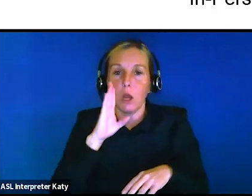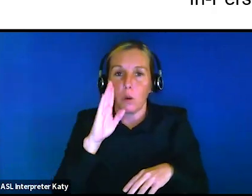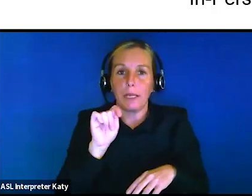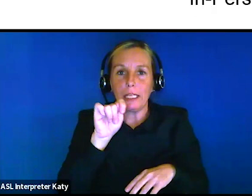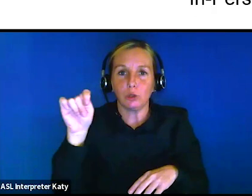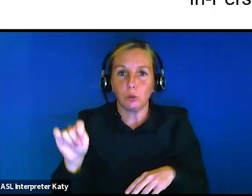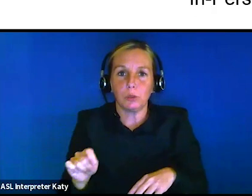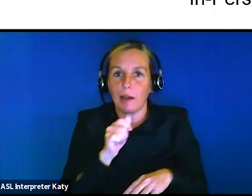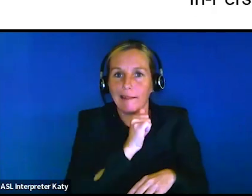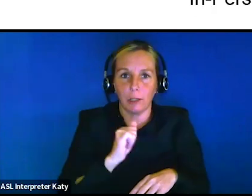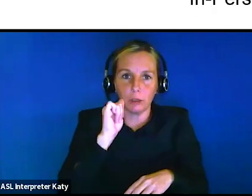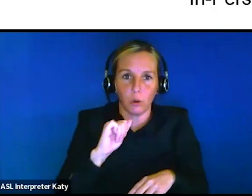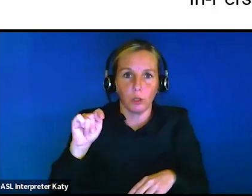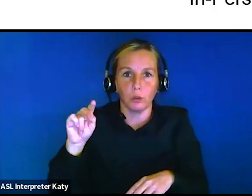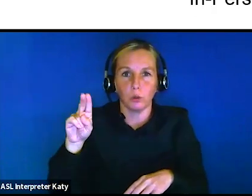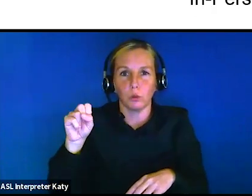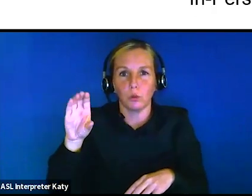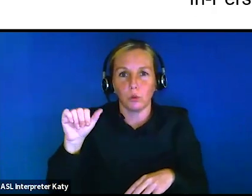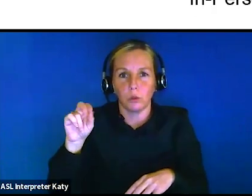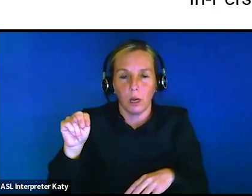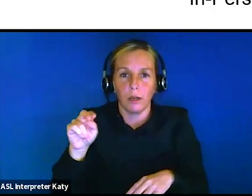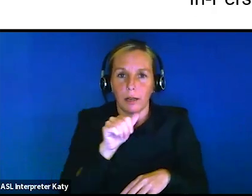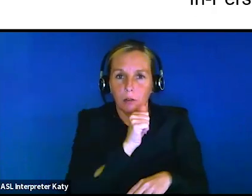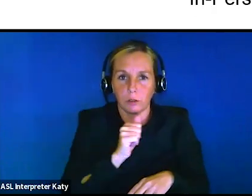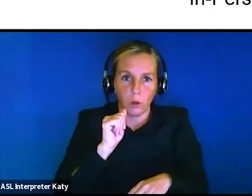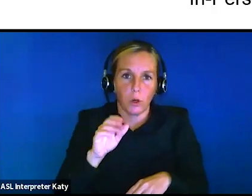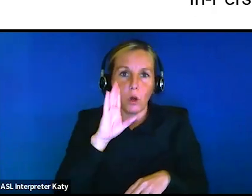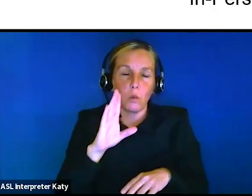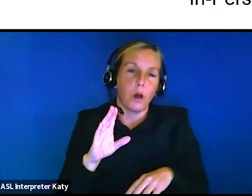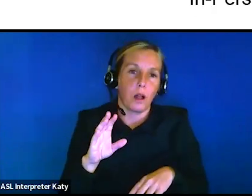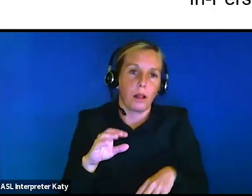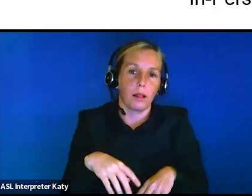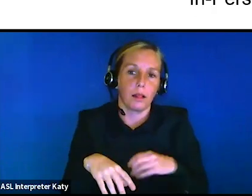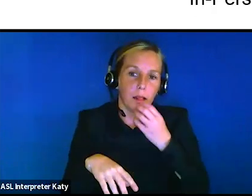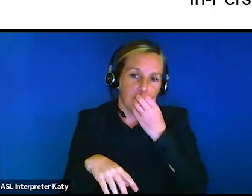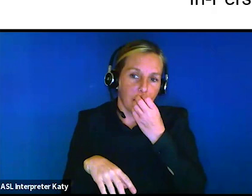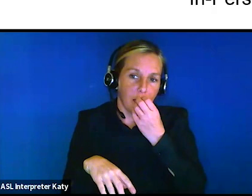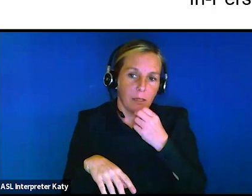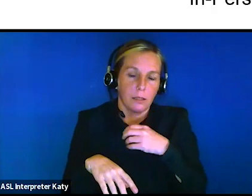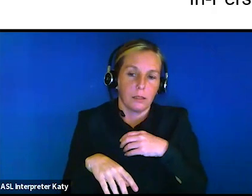So you'll be traveling March 31st and the event will occur on the 1st and 2nd. For travel home